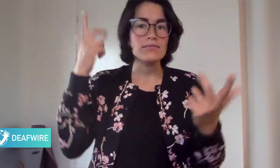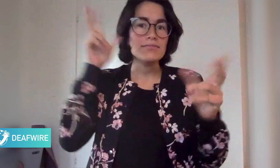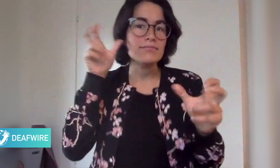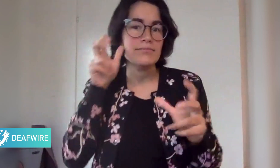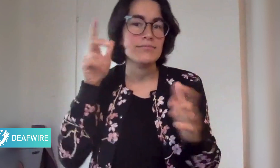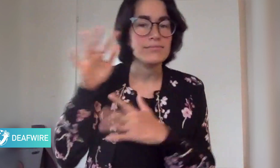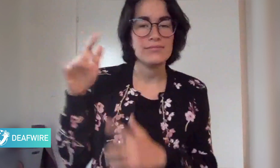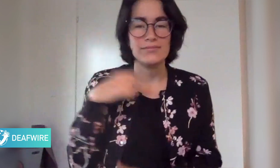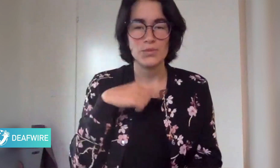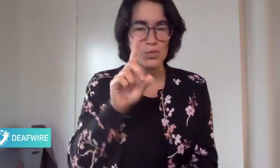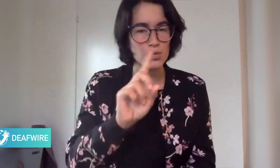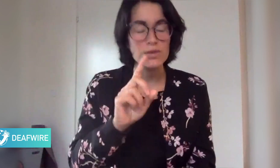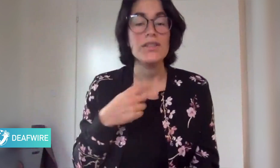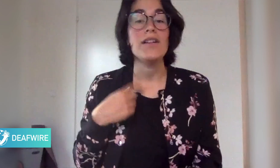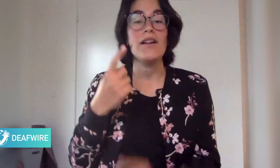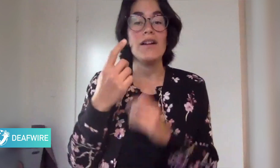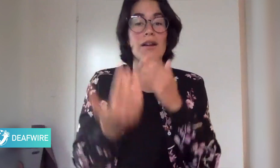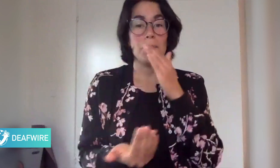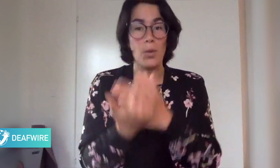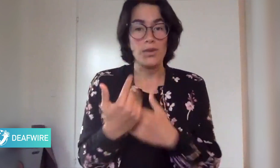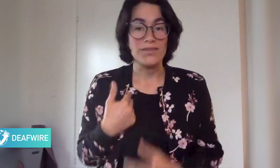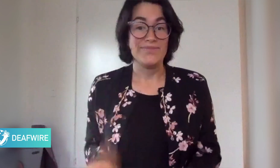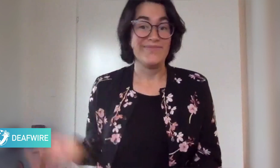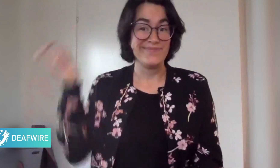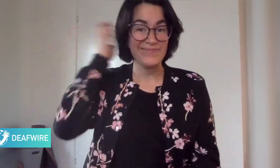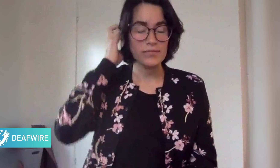it does not immediately start working,